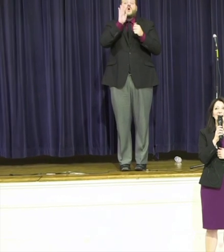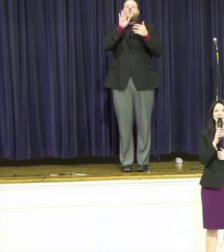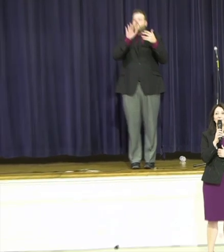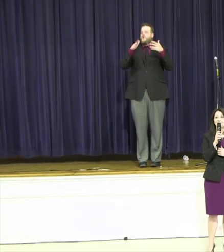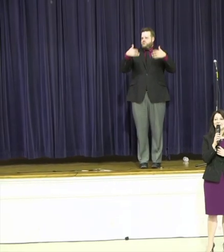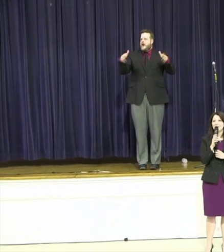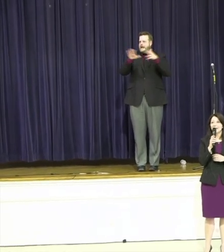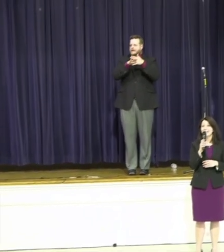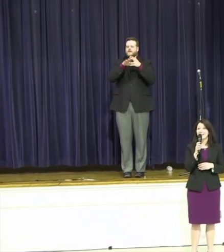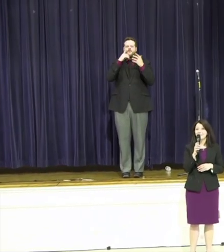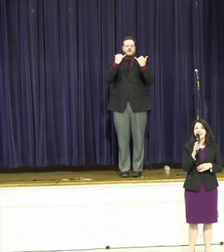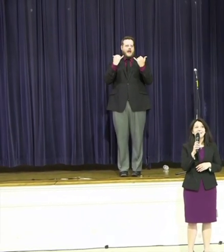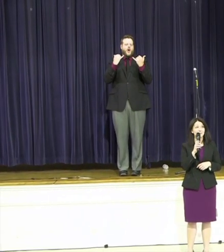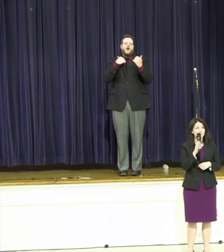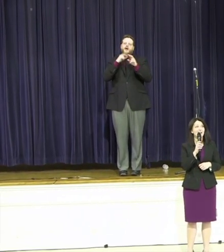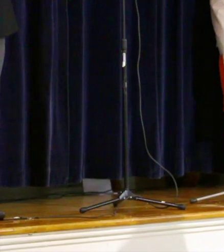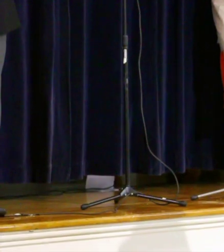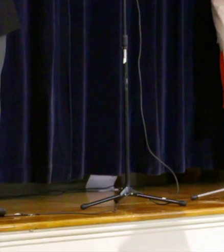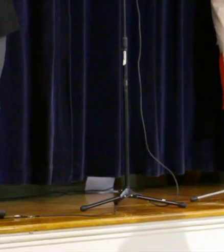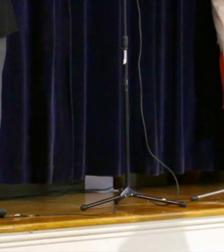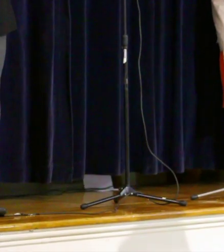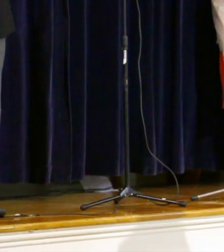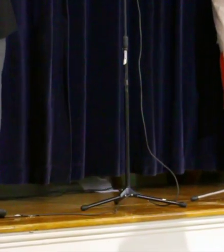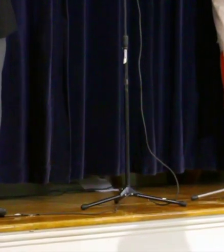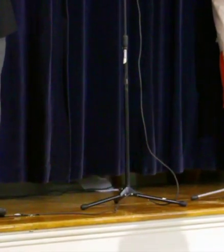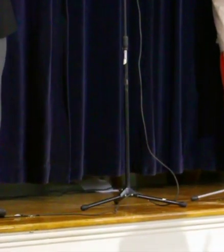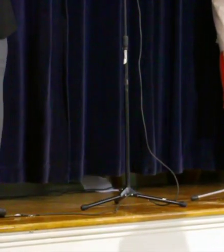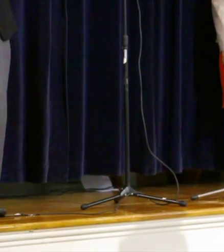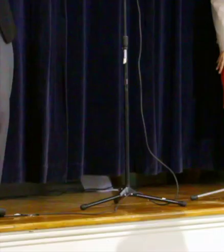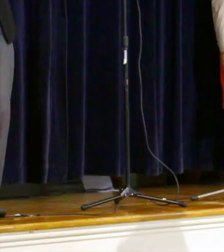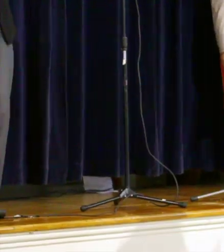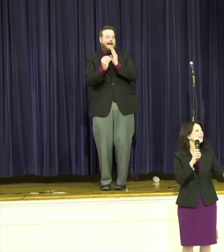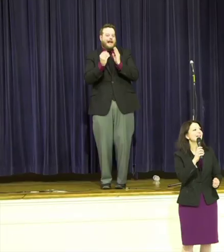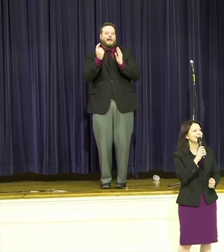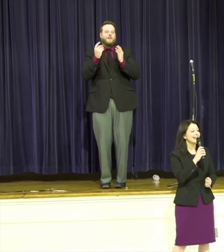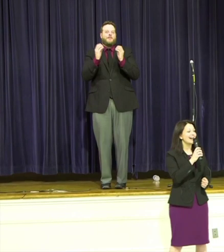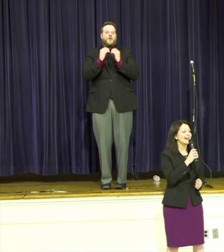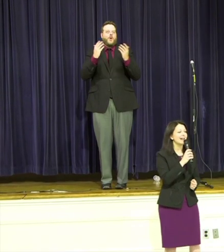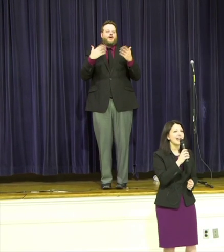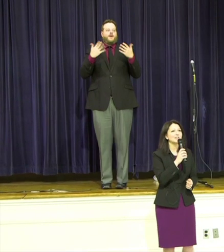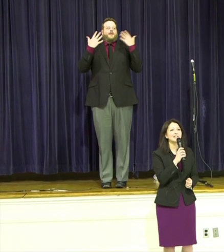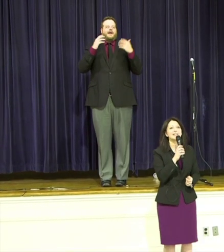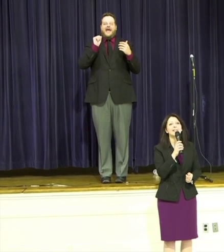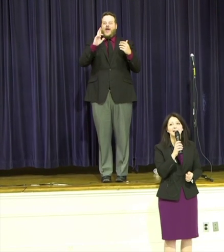I look forward to having our next staff meeting I think we'll do it outside. Get a little more fresh air for everyone.